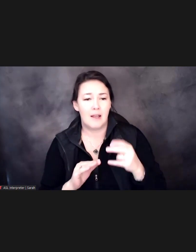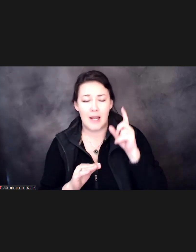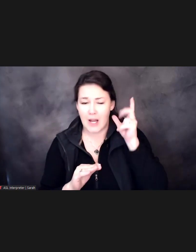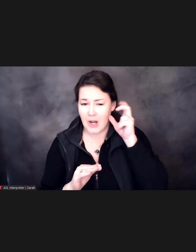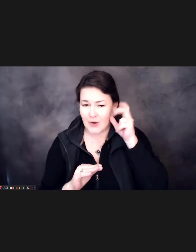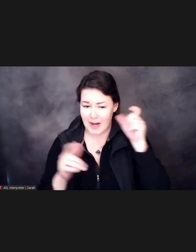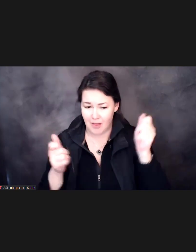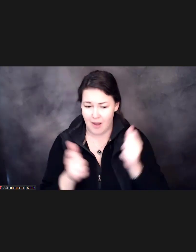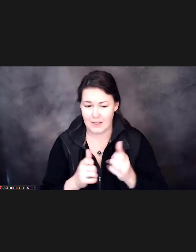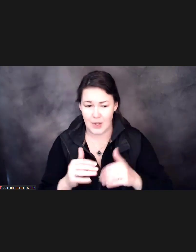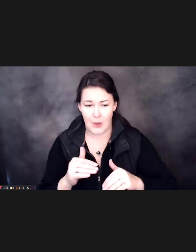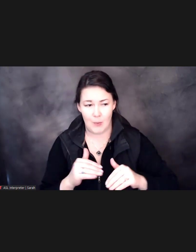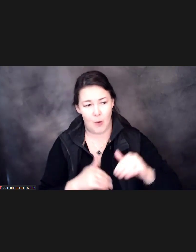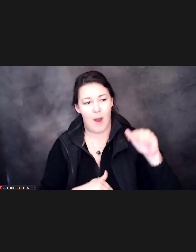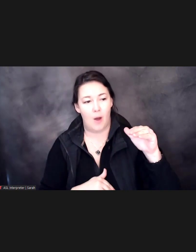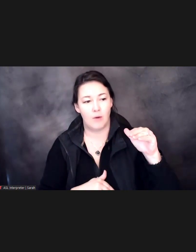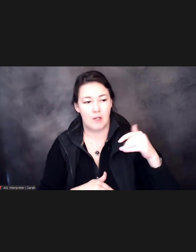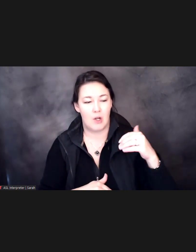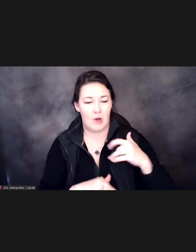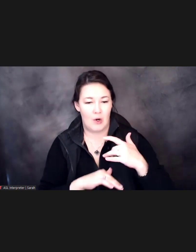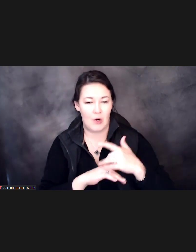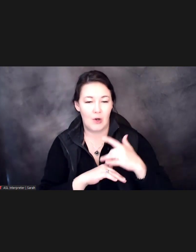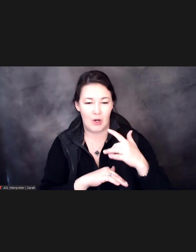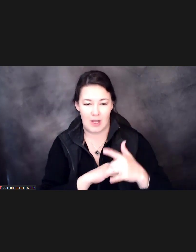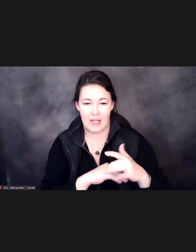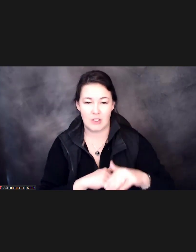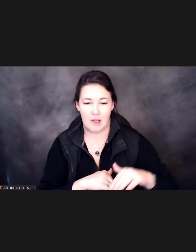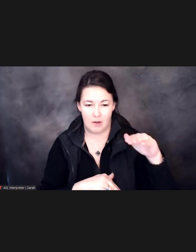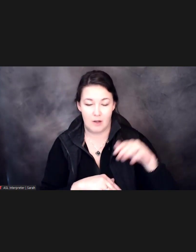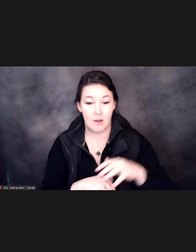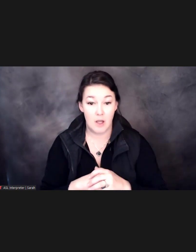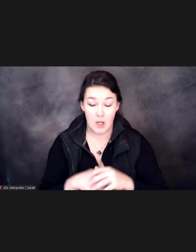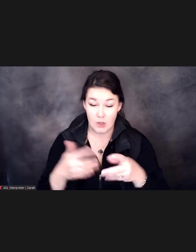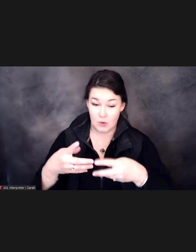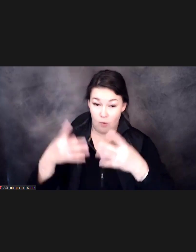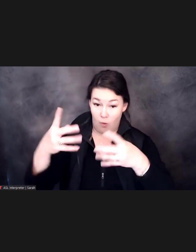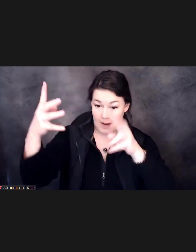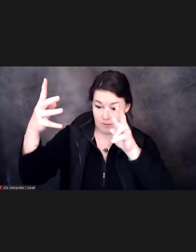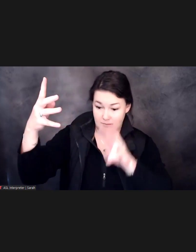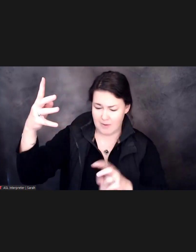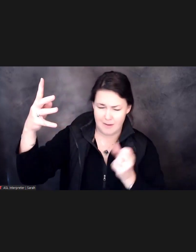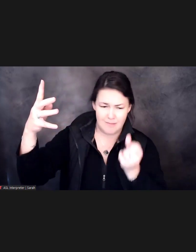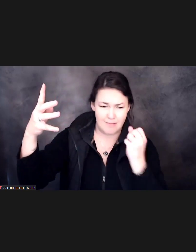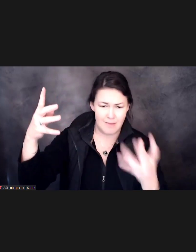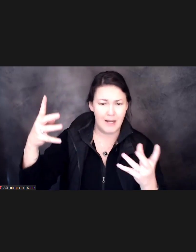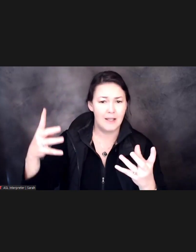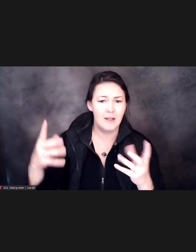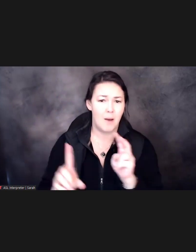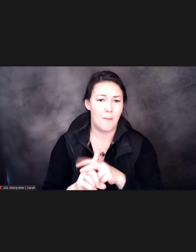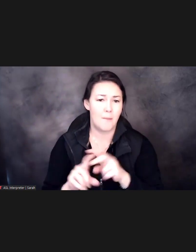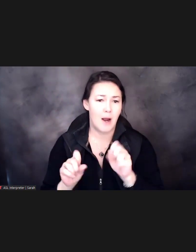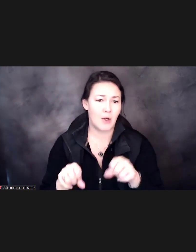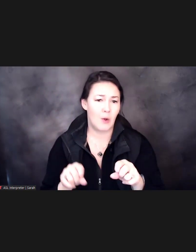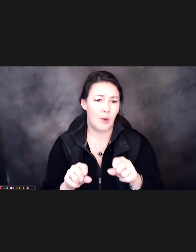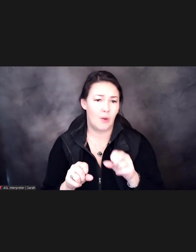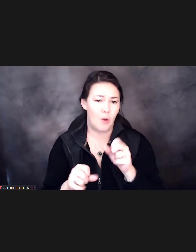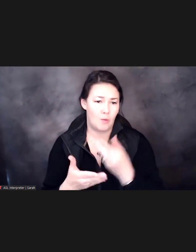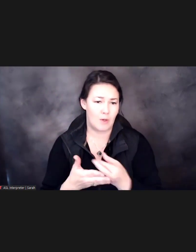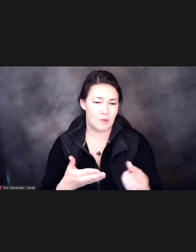Now, if we scroll down, this is where you'll find all of the practical re resources most relevant to early childhood